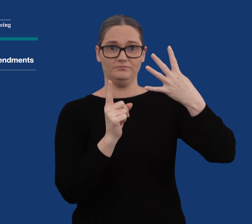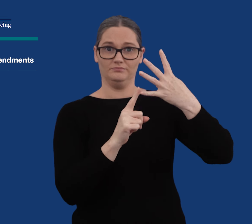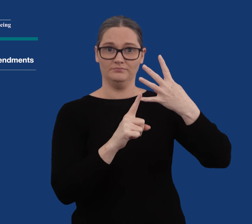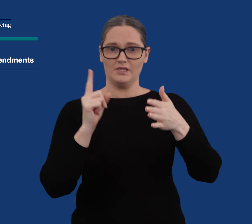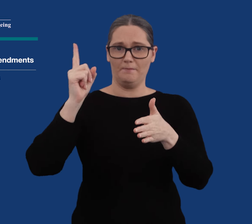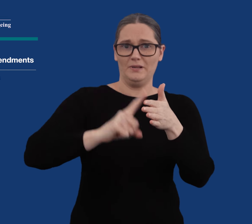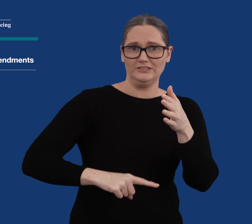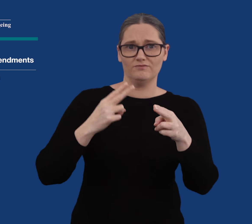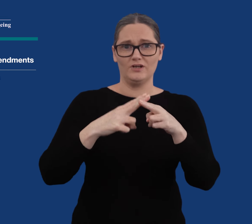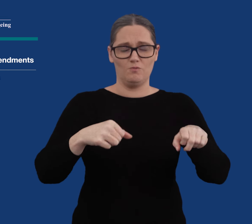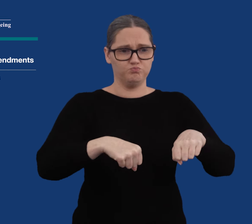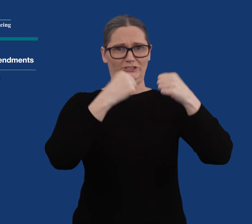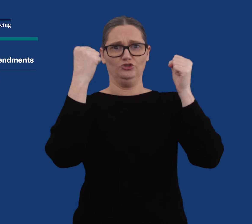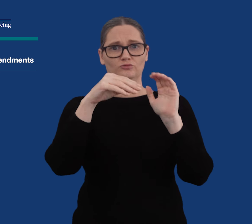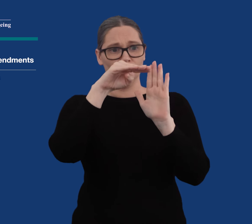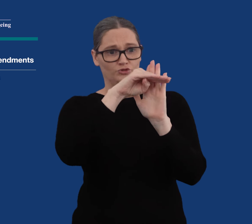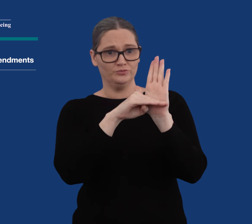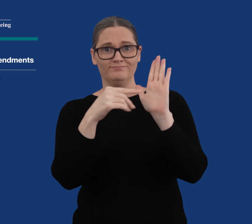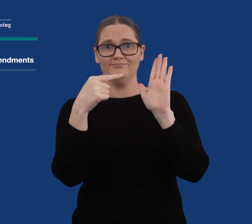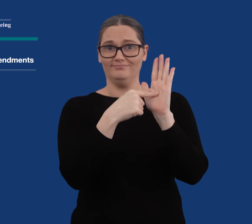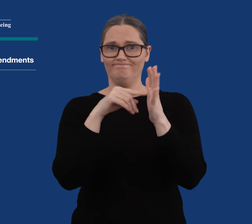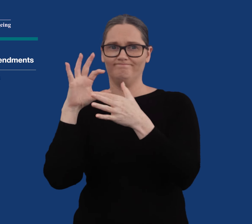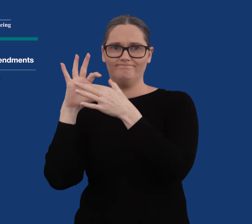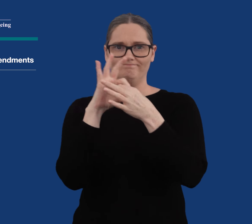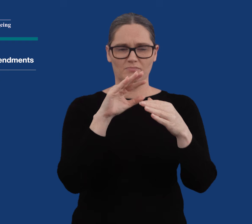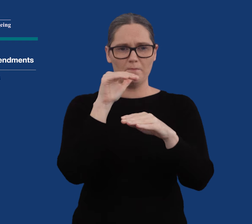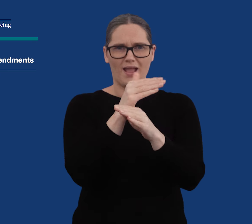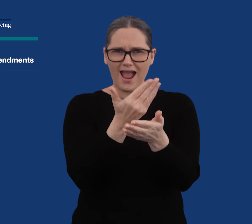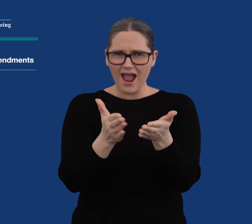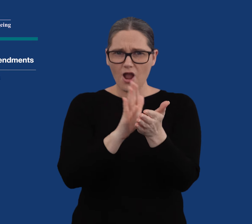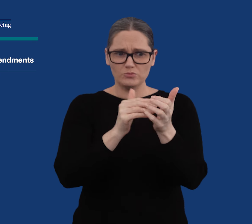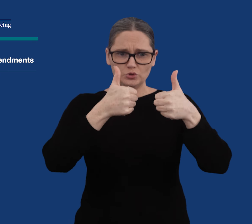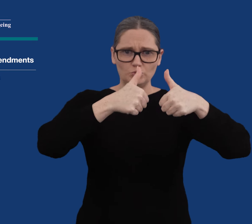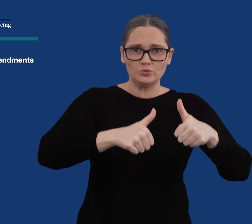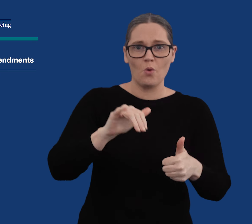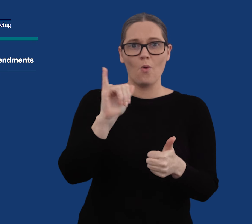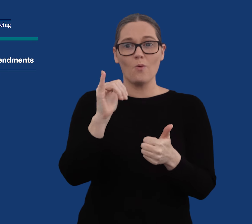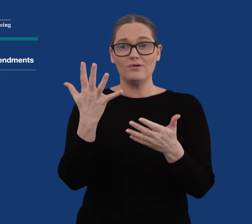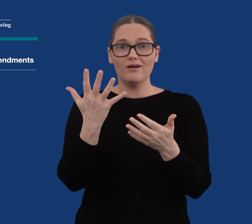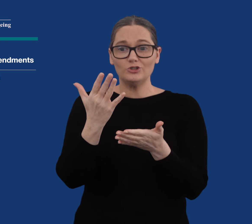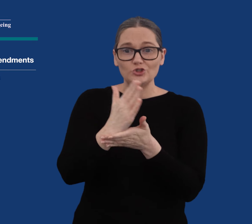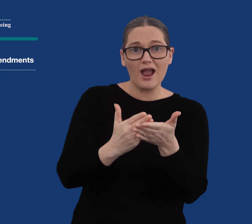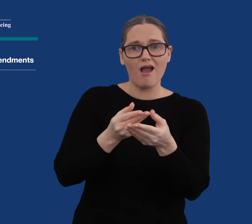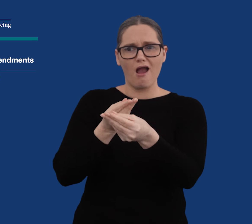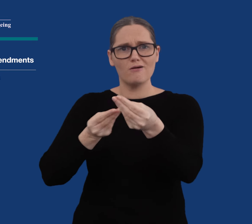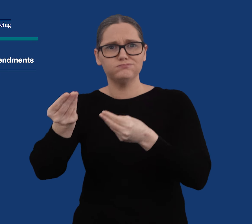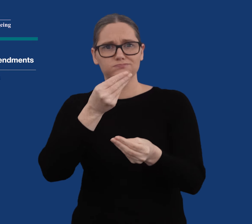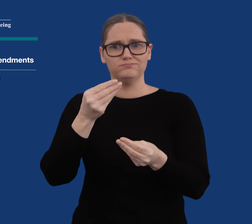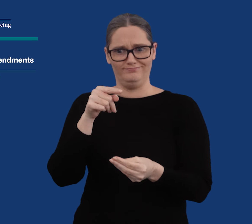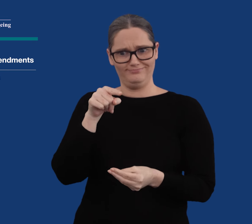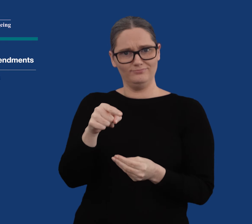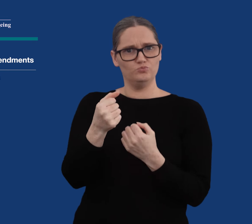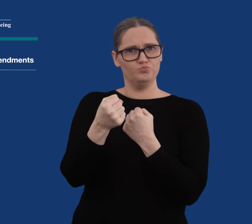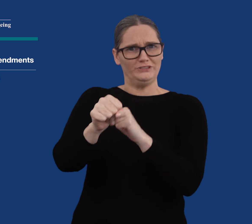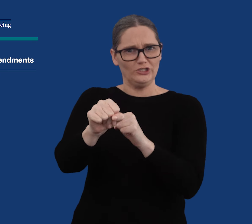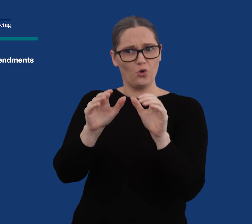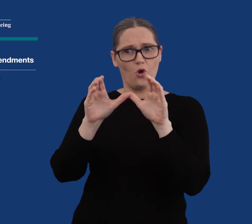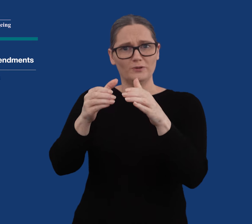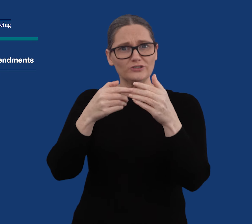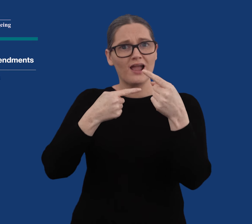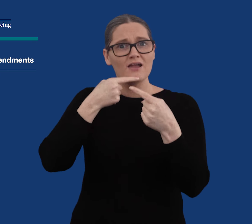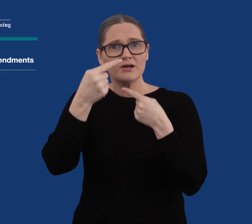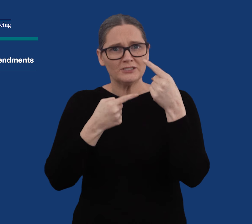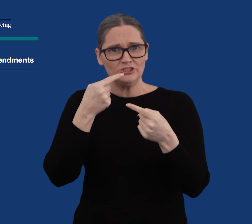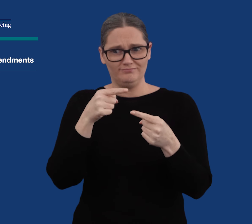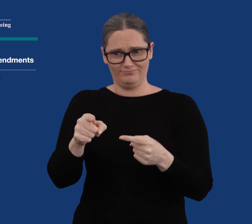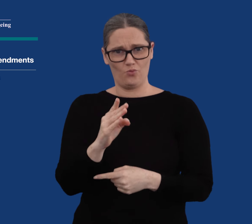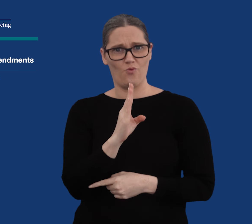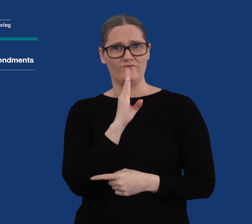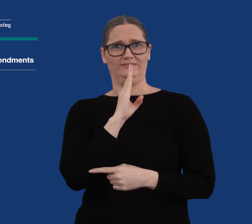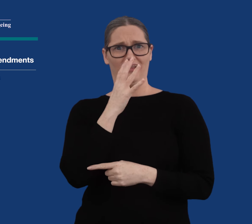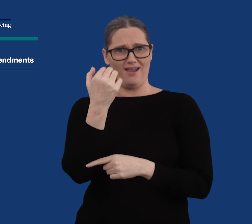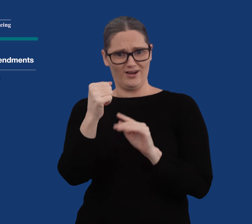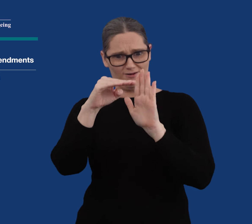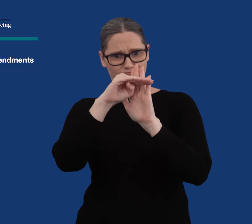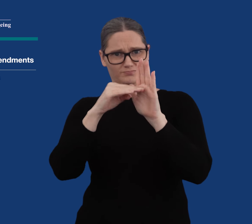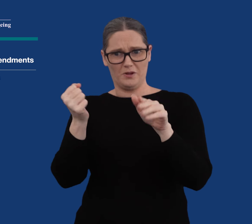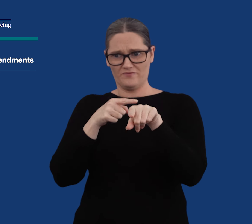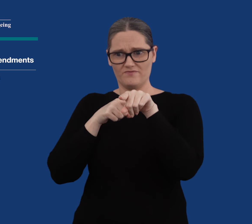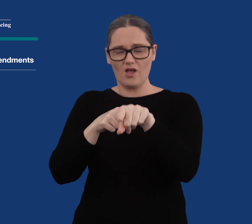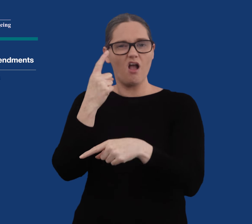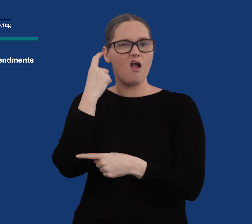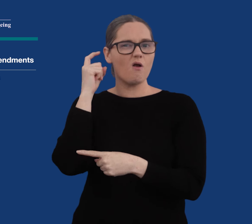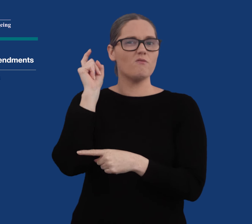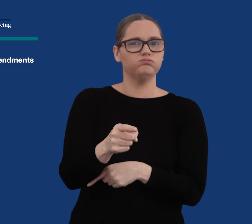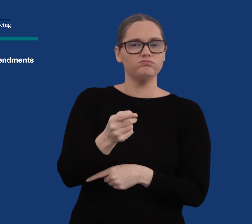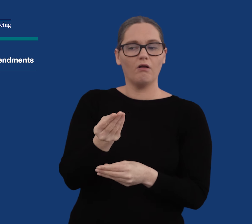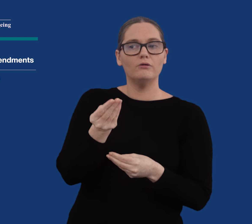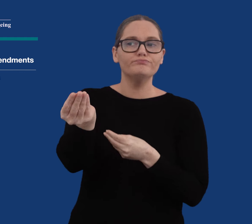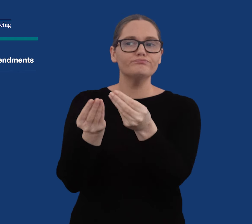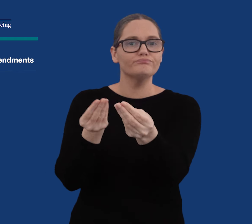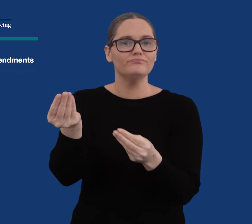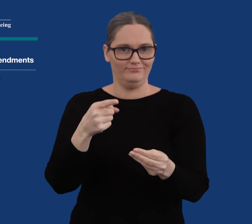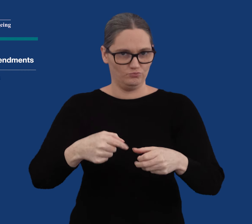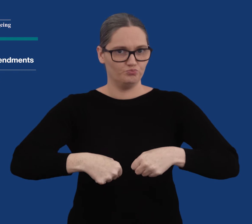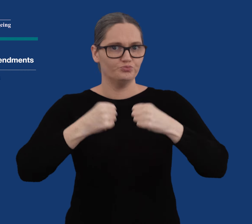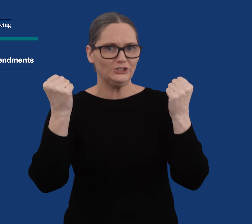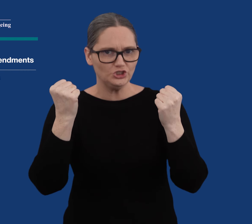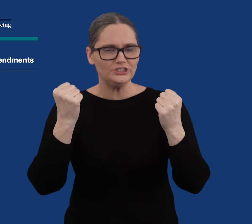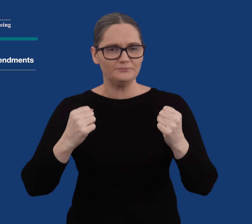• For contraventions of requirements relating to the use or disclosure of Protected Commission information